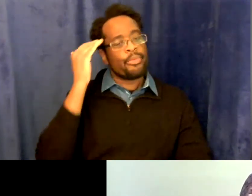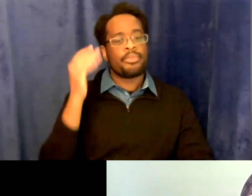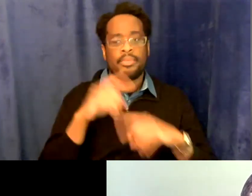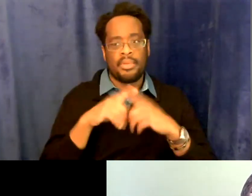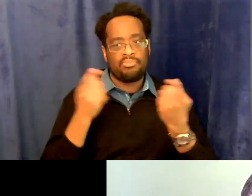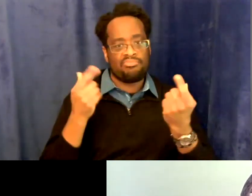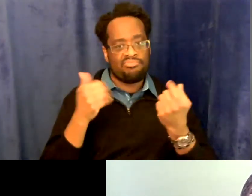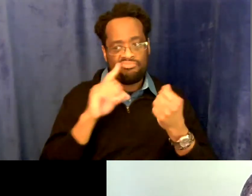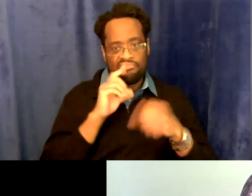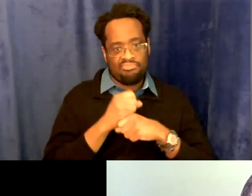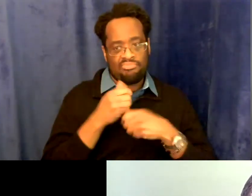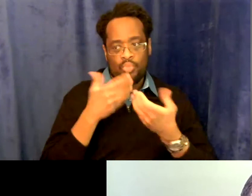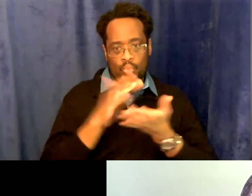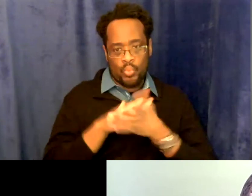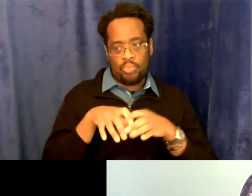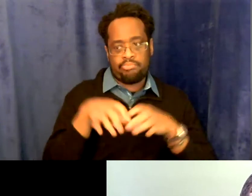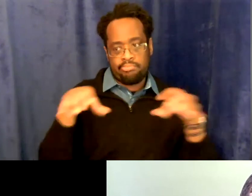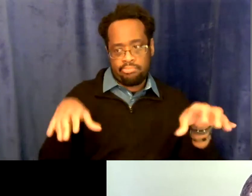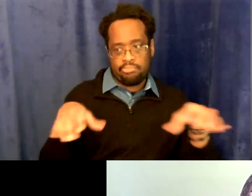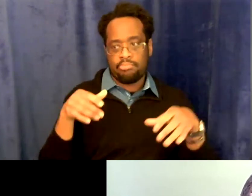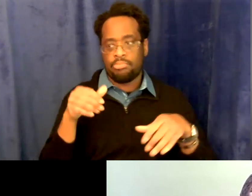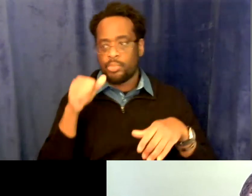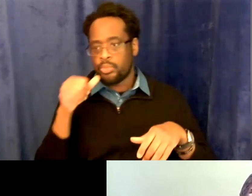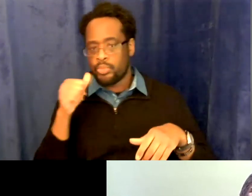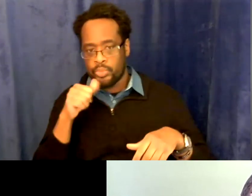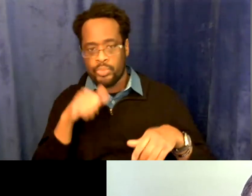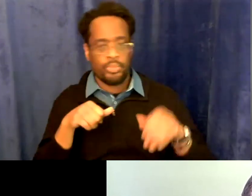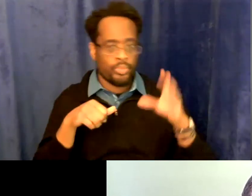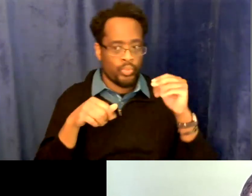so there's a lot of people that are unfamiliar with this information that only boys could go